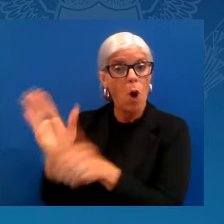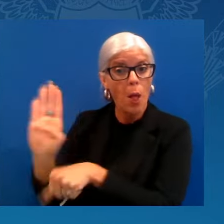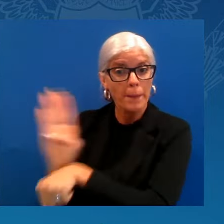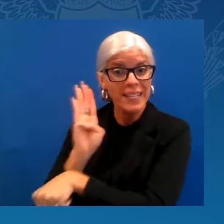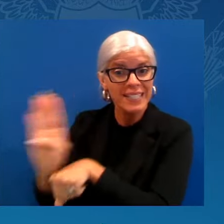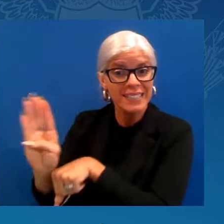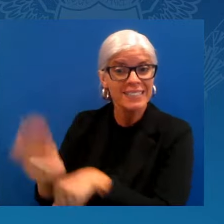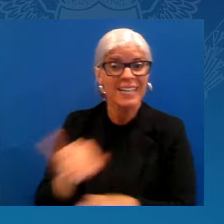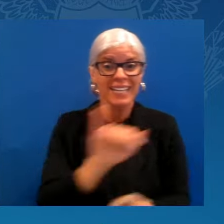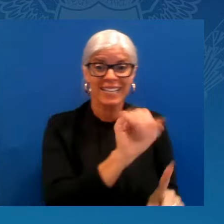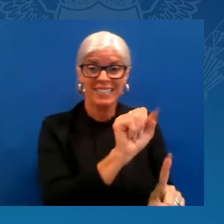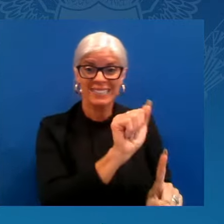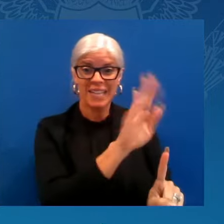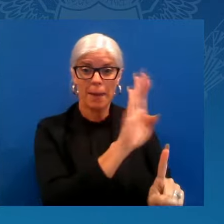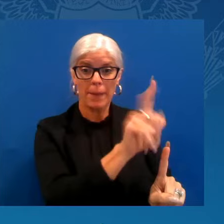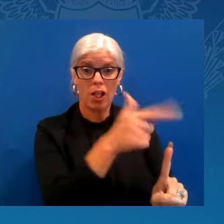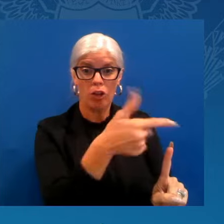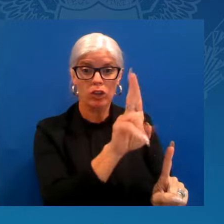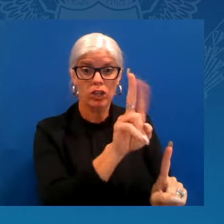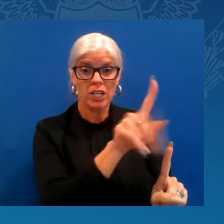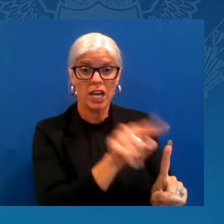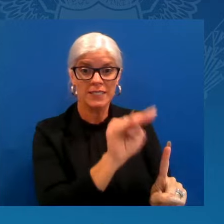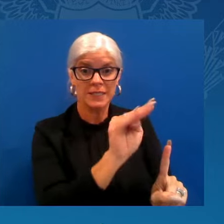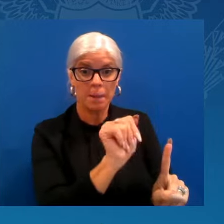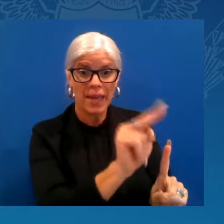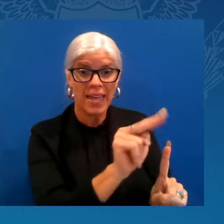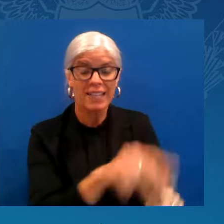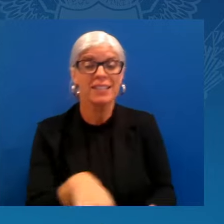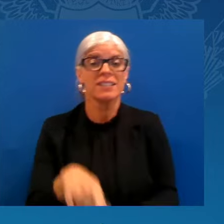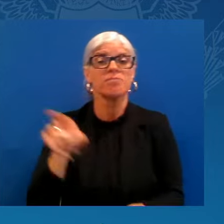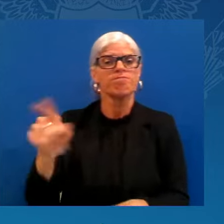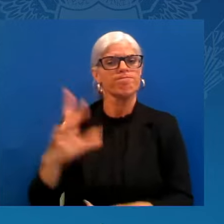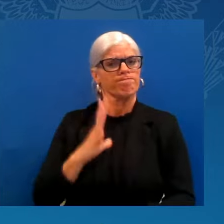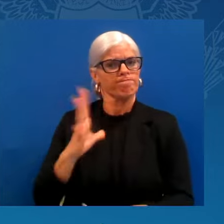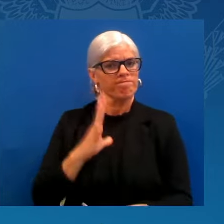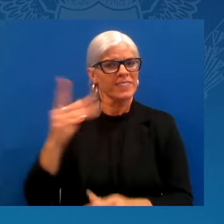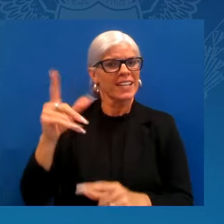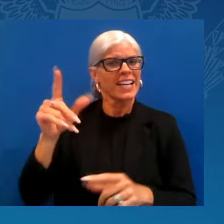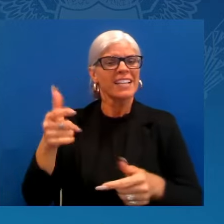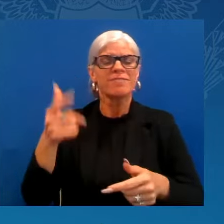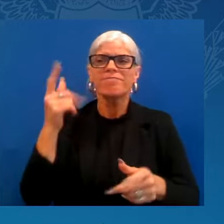and throughout the United States. And of course, with us tonight is my husband,